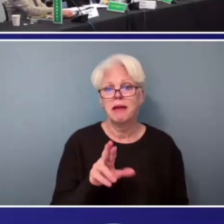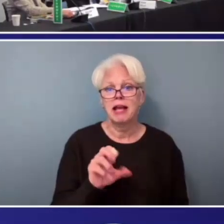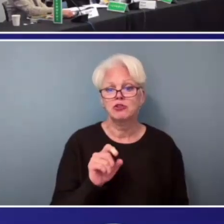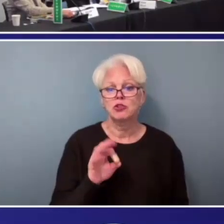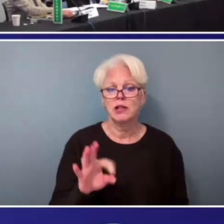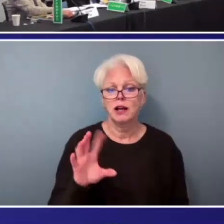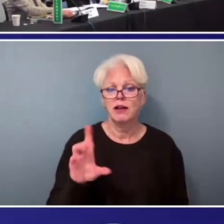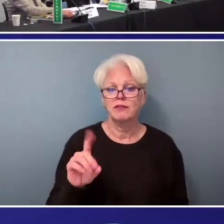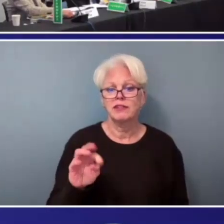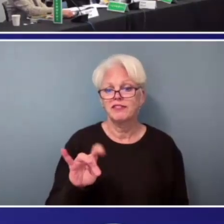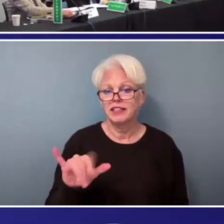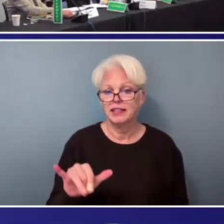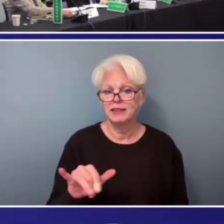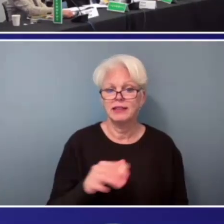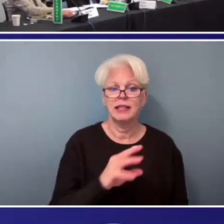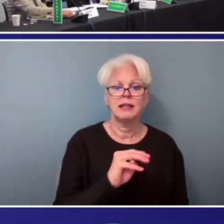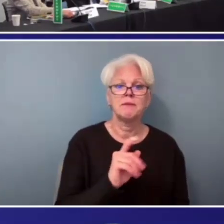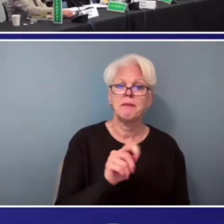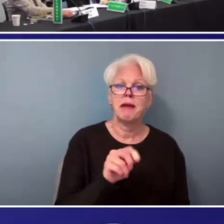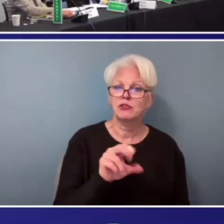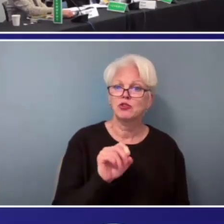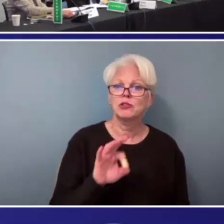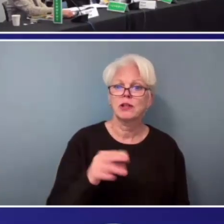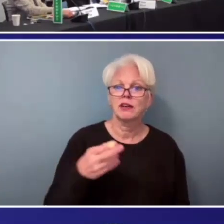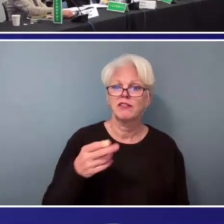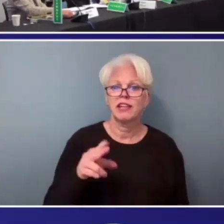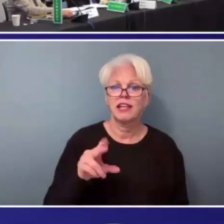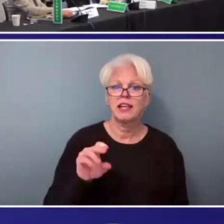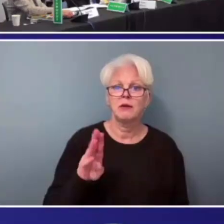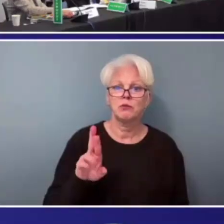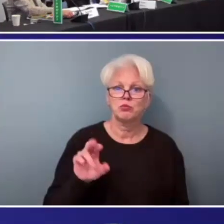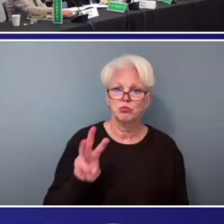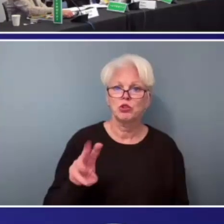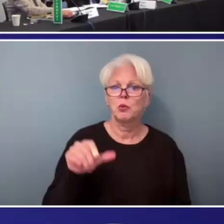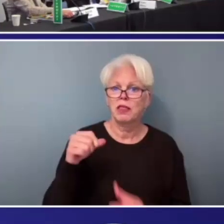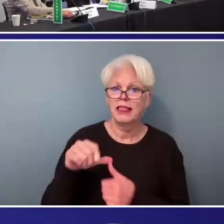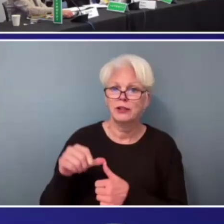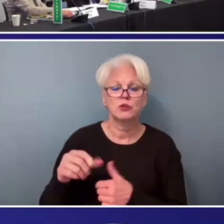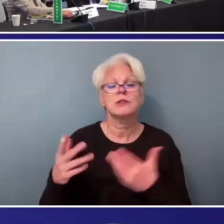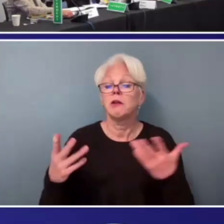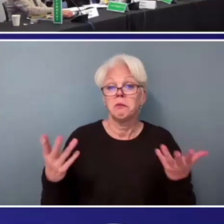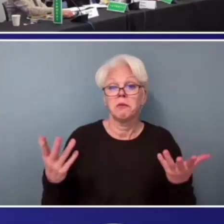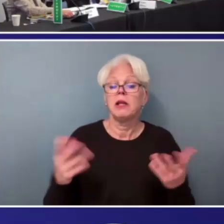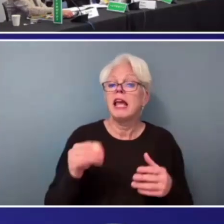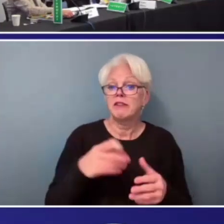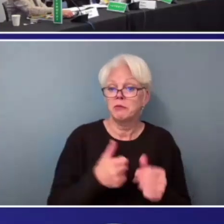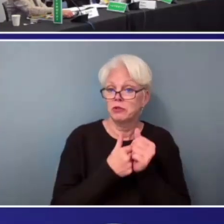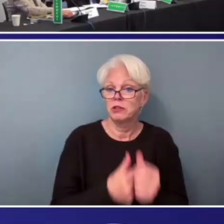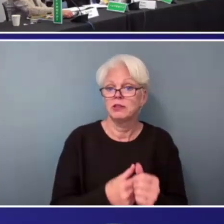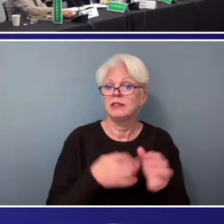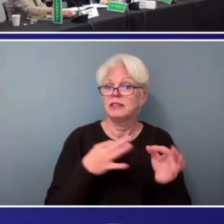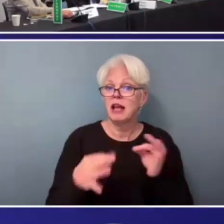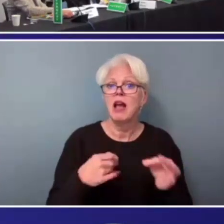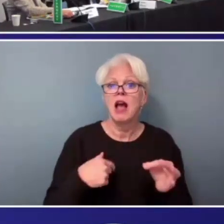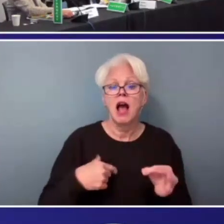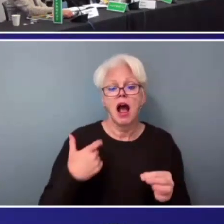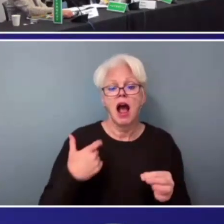if I'm trying to stick to the definition, I would clearly be being arbitrary by